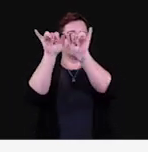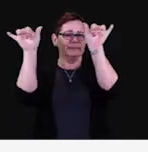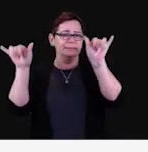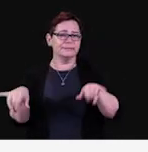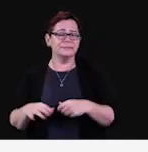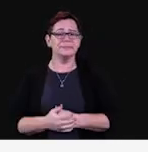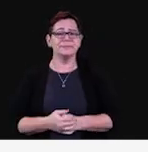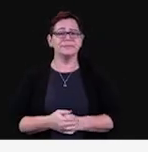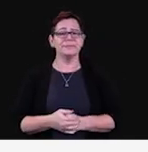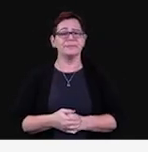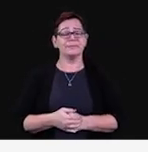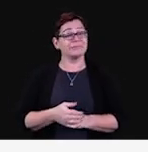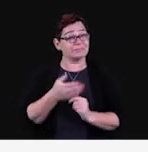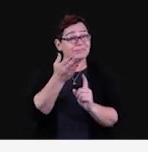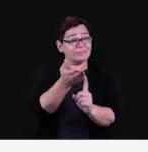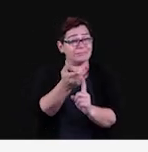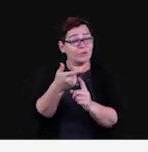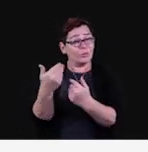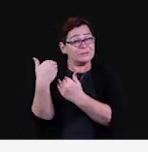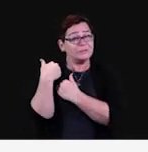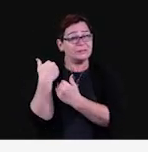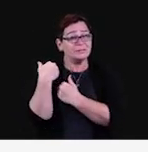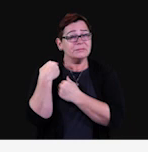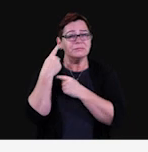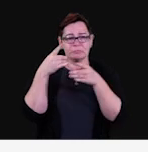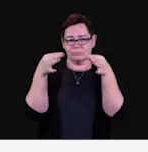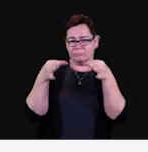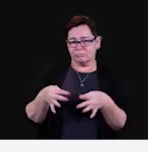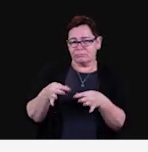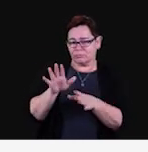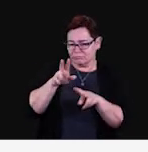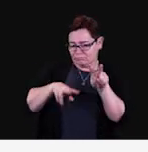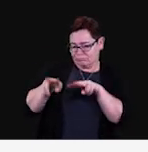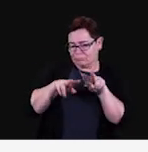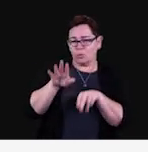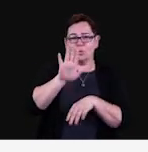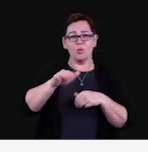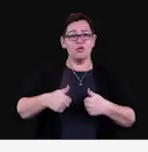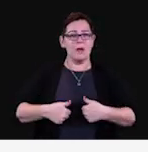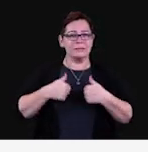You are responsible for determining your residency status for income tax purposes.